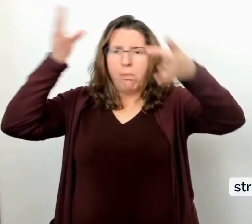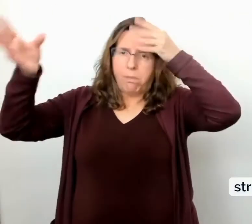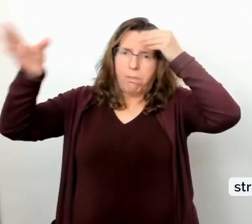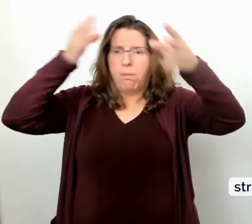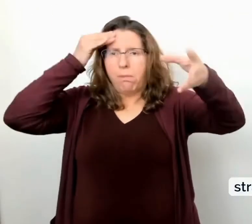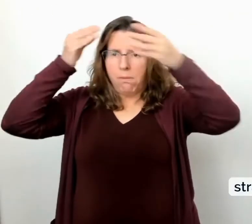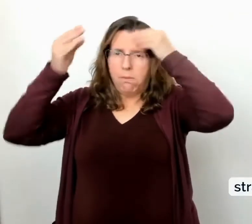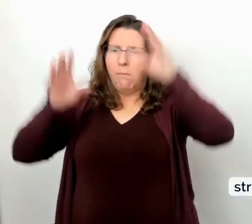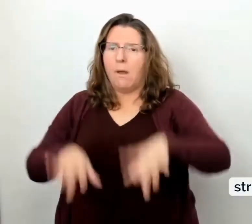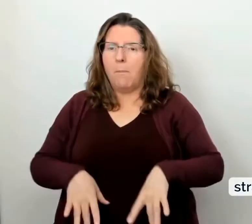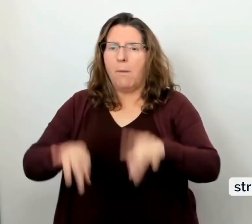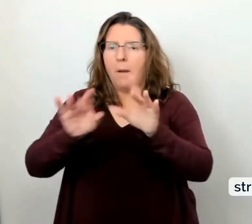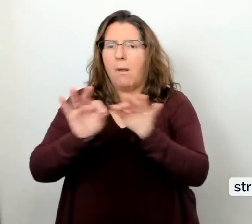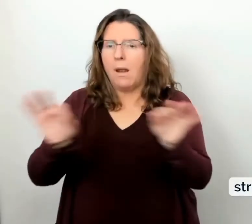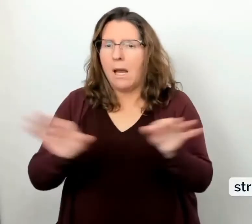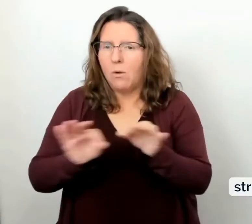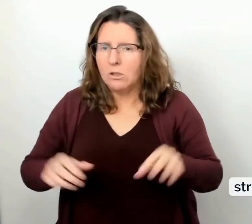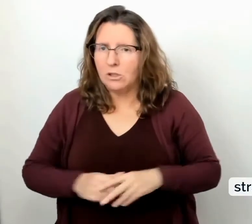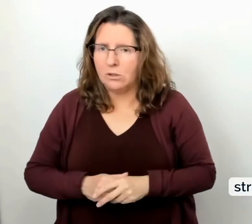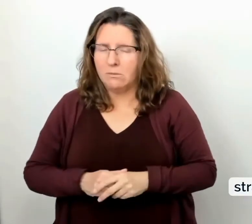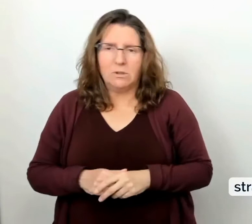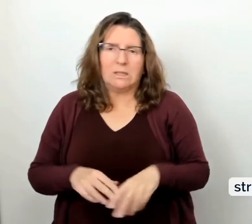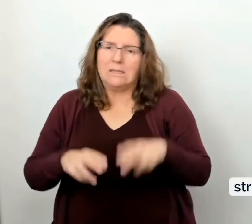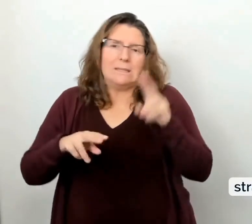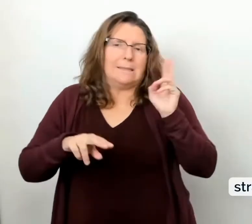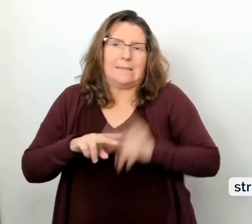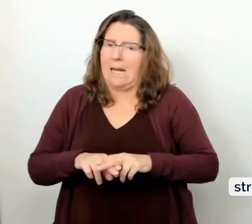in those environments the student will absorb language just like hearing students do.